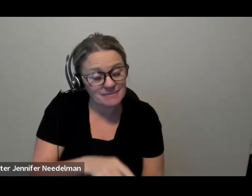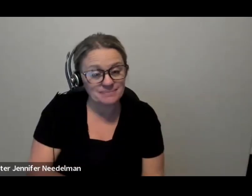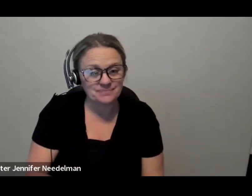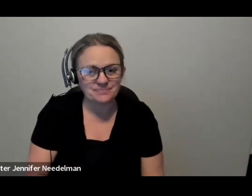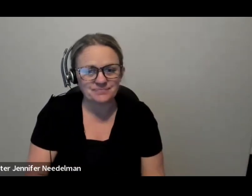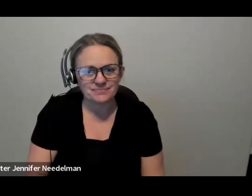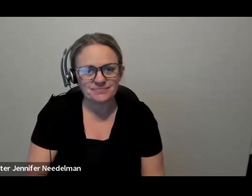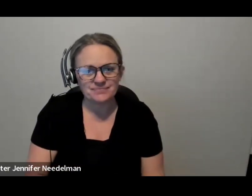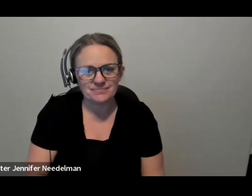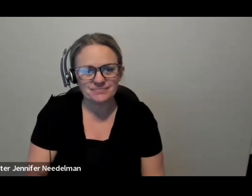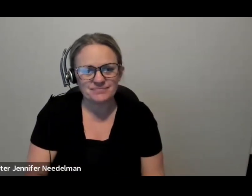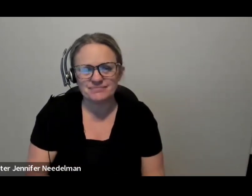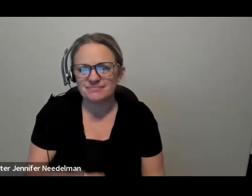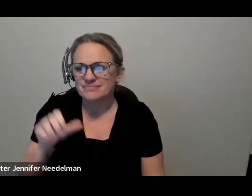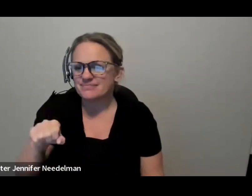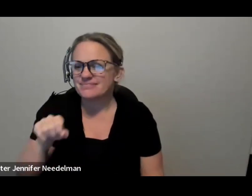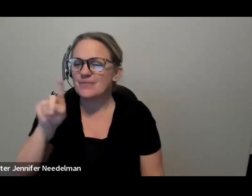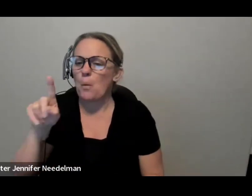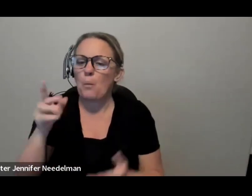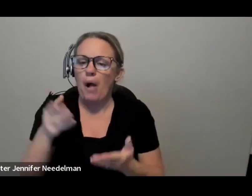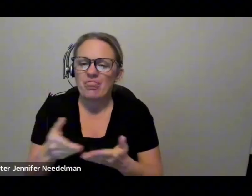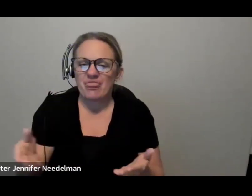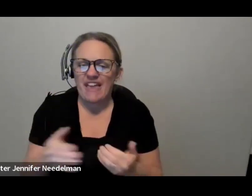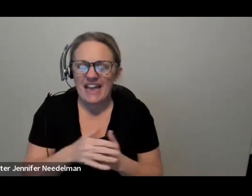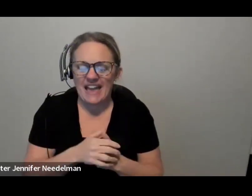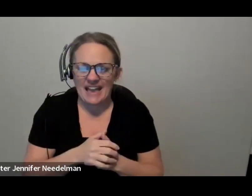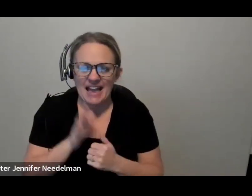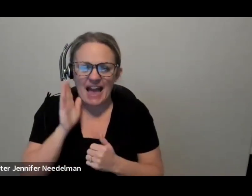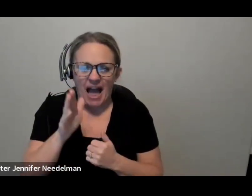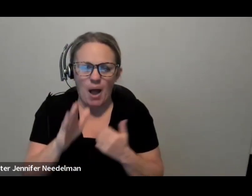Yeah, I think just one thing I'll add is that